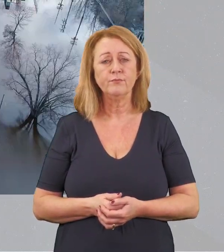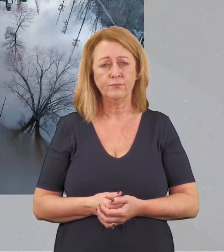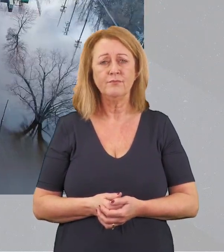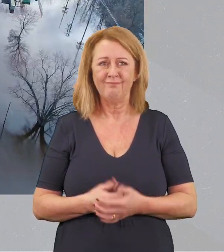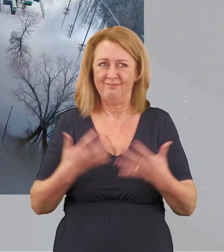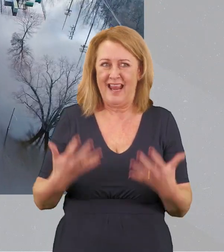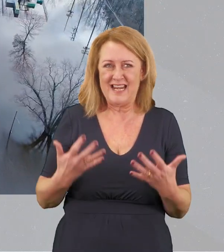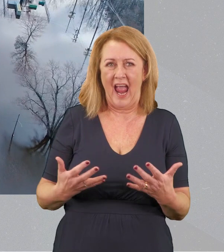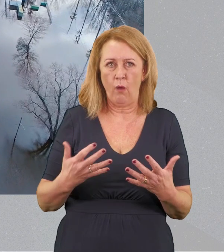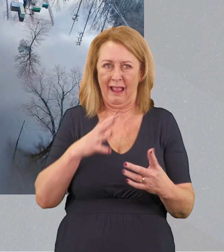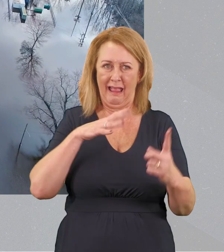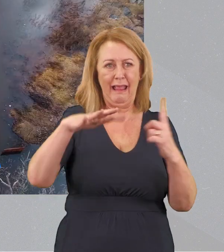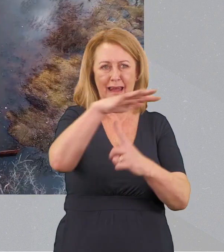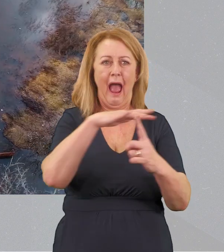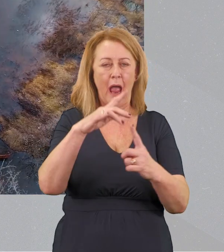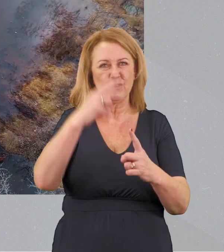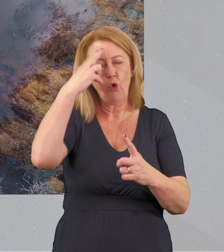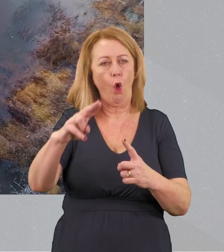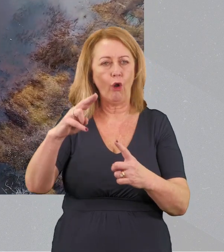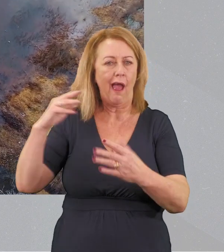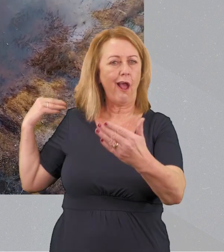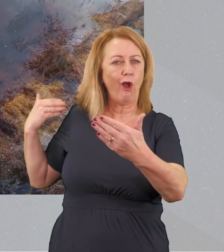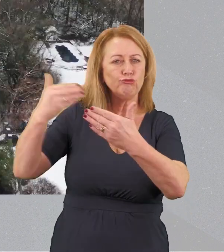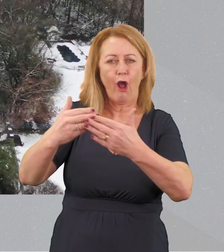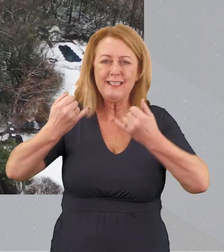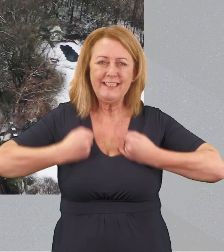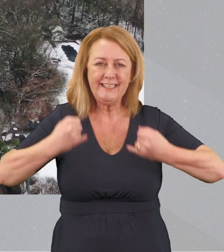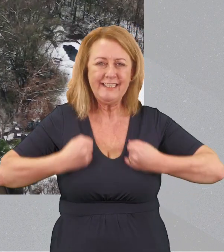You might say that we've got to the point where climate change is now a chronic disease.